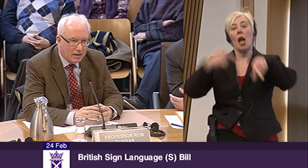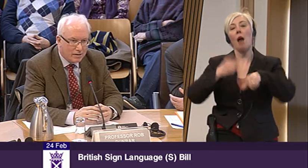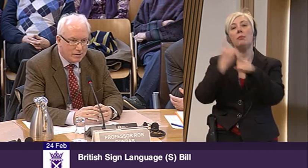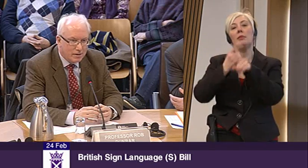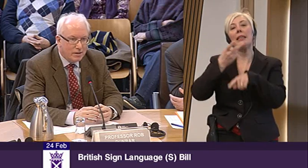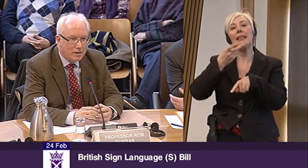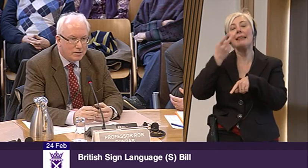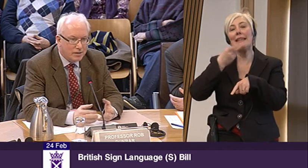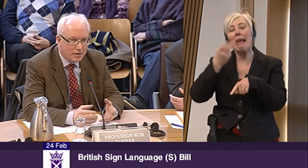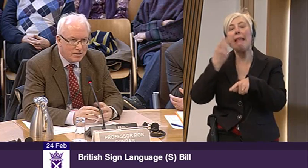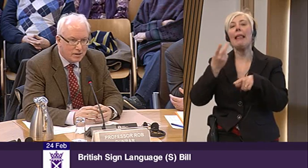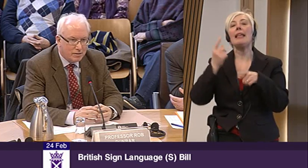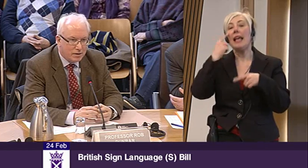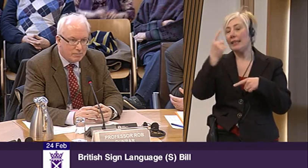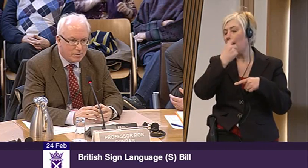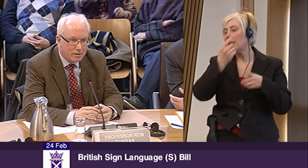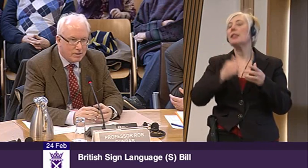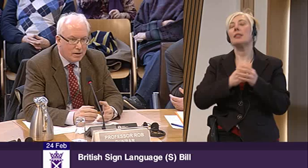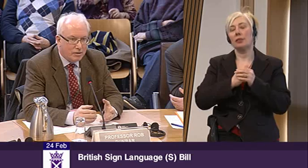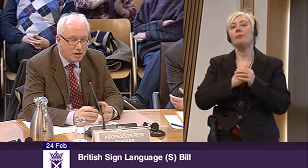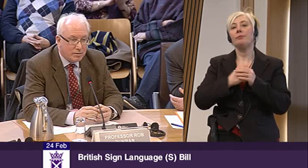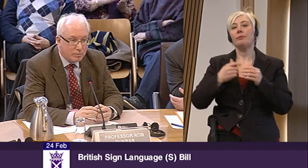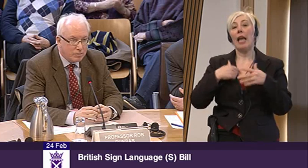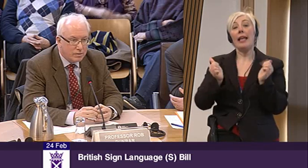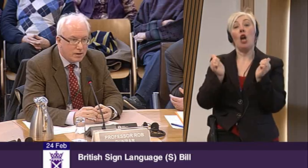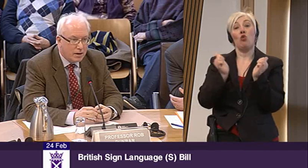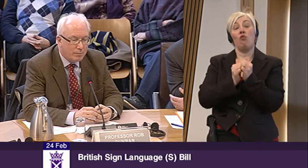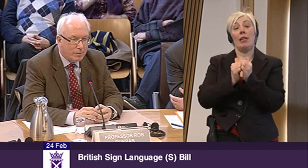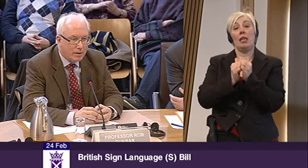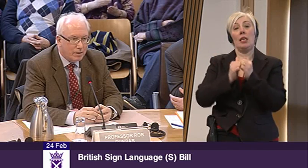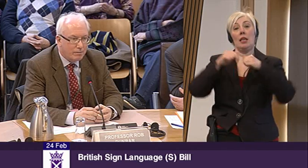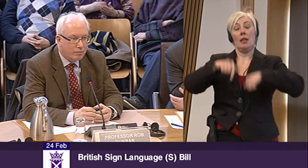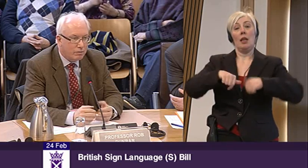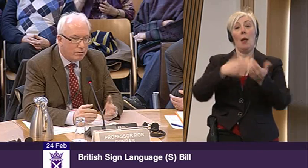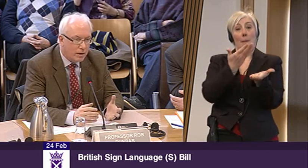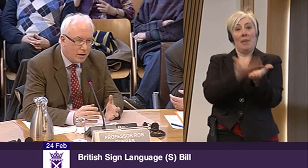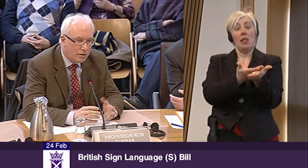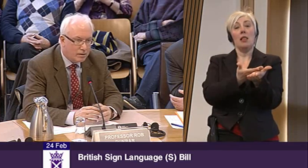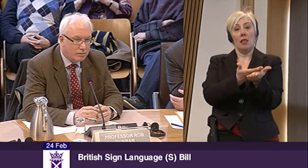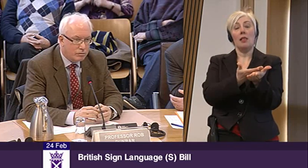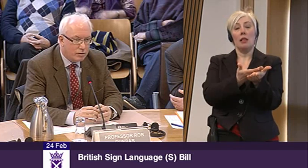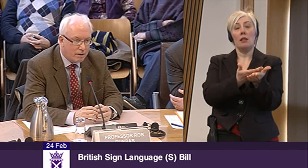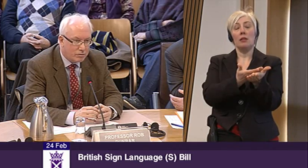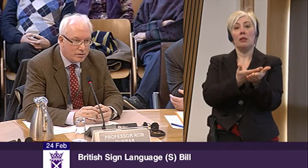I agree that legislation is essential. From the point of view of Gaelic users, the Gaelic